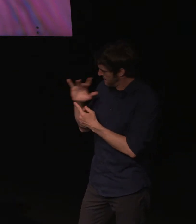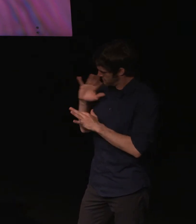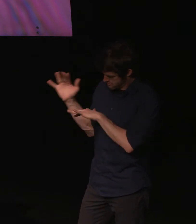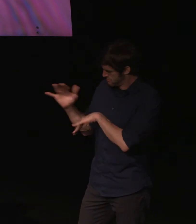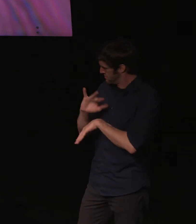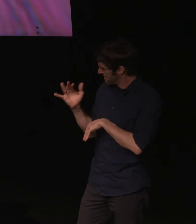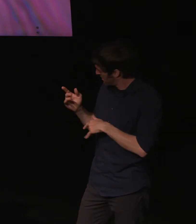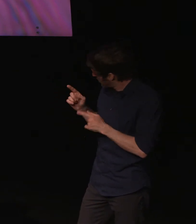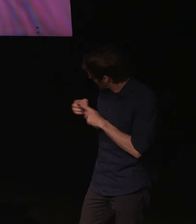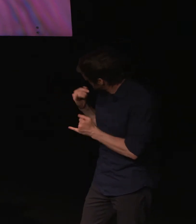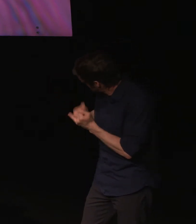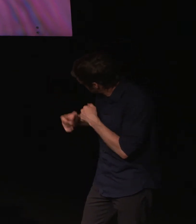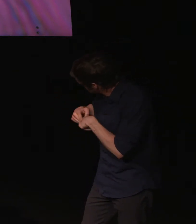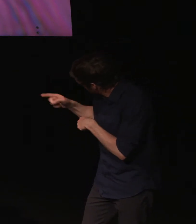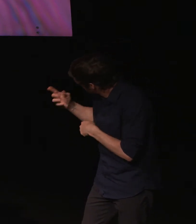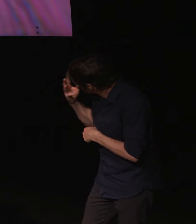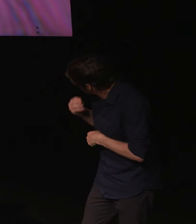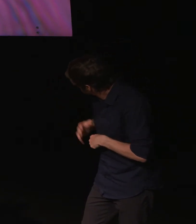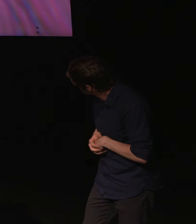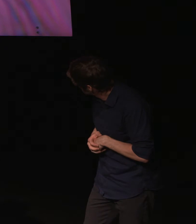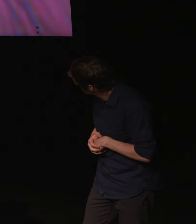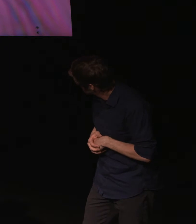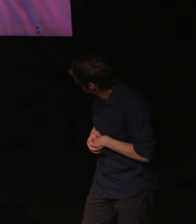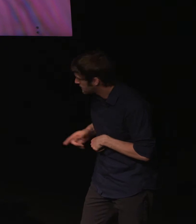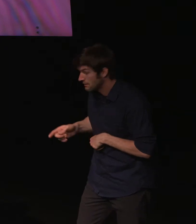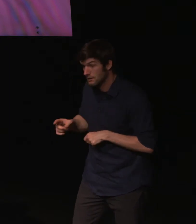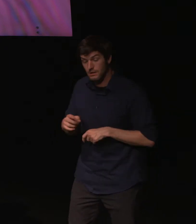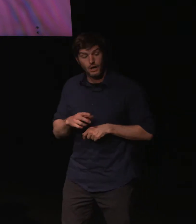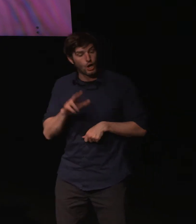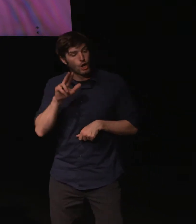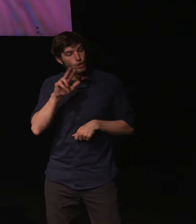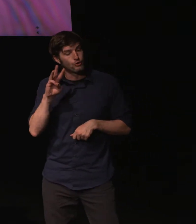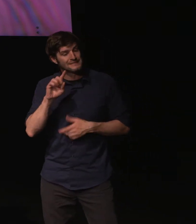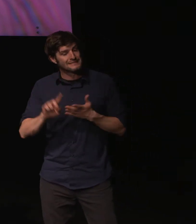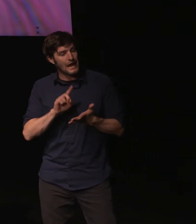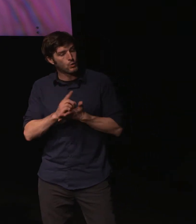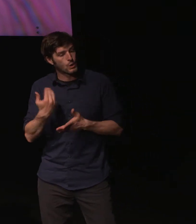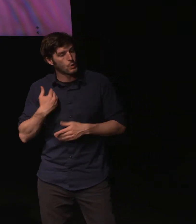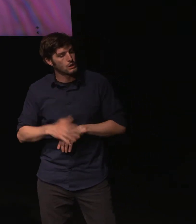Response, "36 hours ago." "Why 36 hours ago, Jay?"